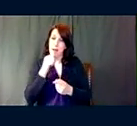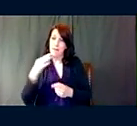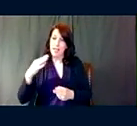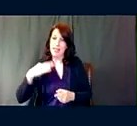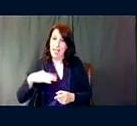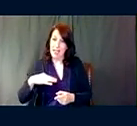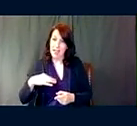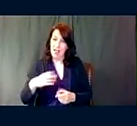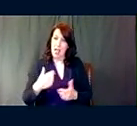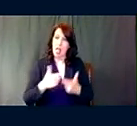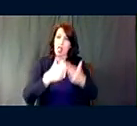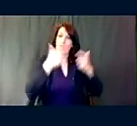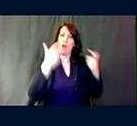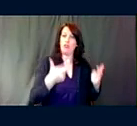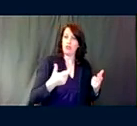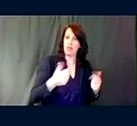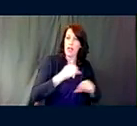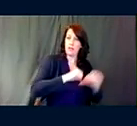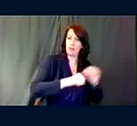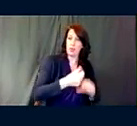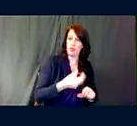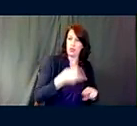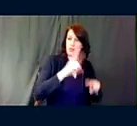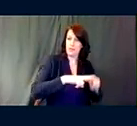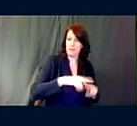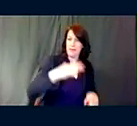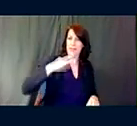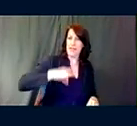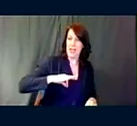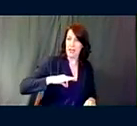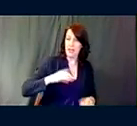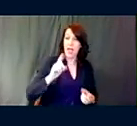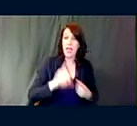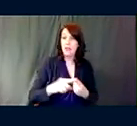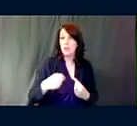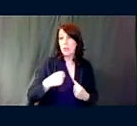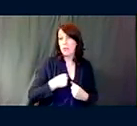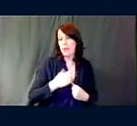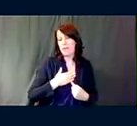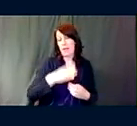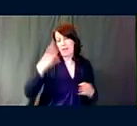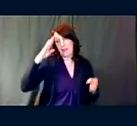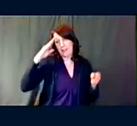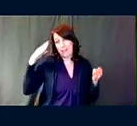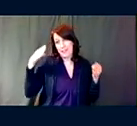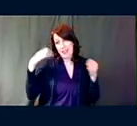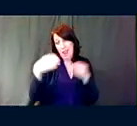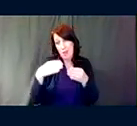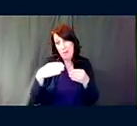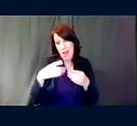PRIVATE GAIN ARE AND LARGEST THE SOCIAL GAIN. AND THEREFORE, TO ME, MAYBE THIS